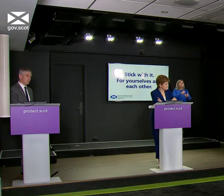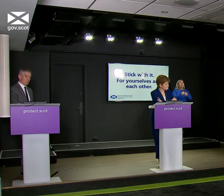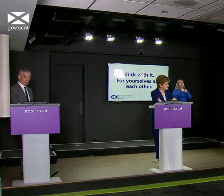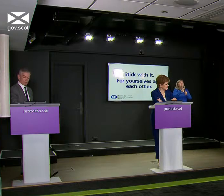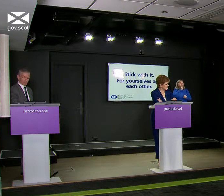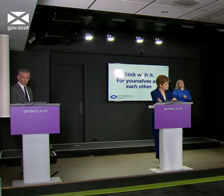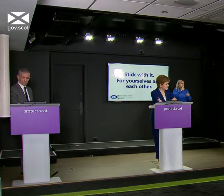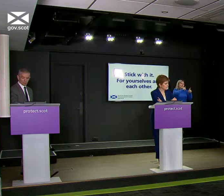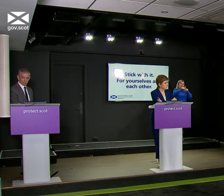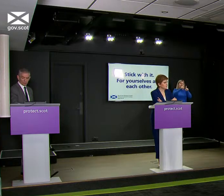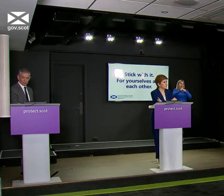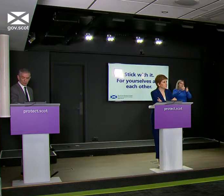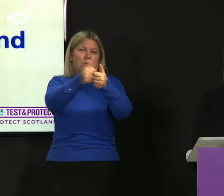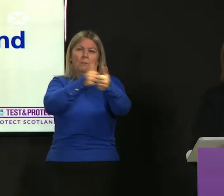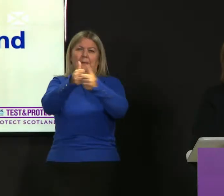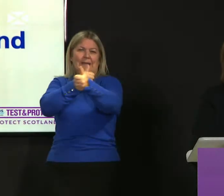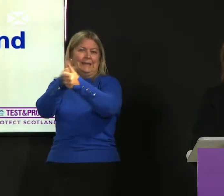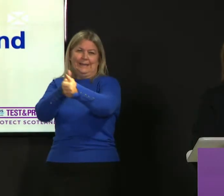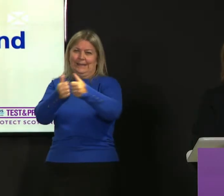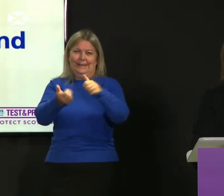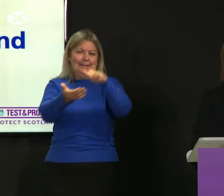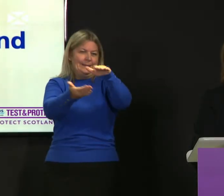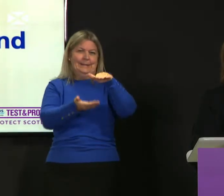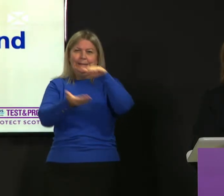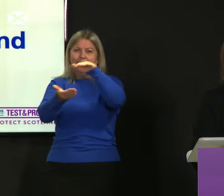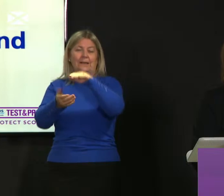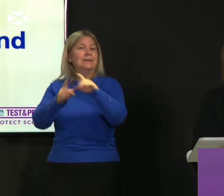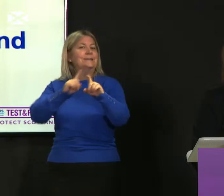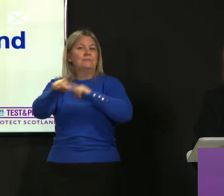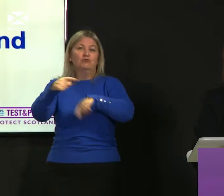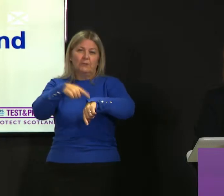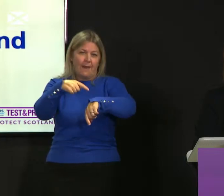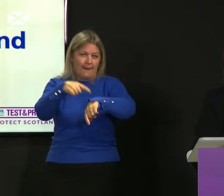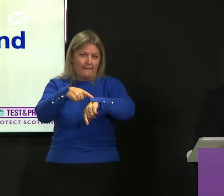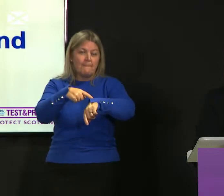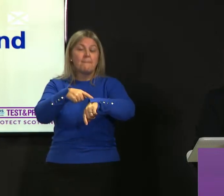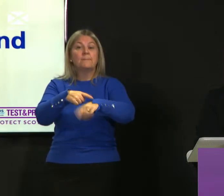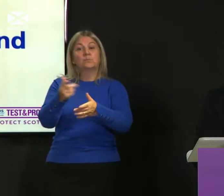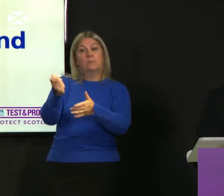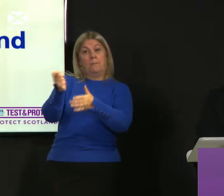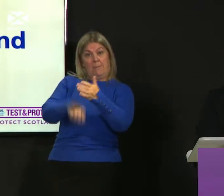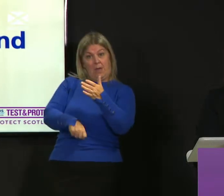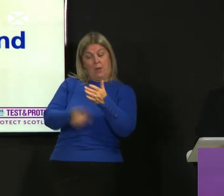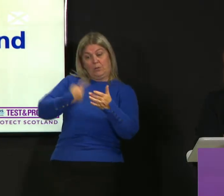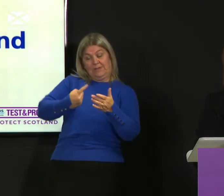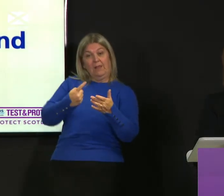dates come to us at different times. We procure vaccine our self as a Scottish Government and we